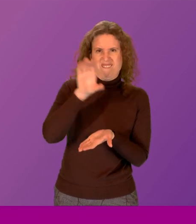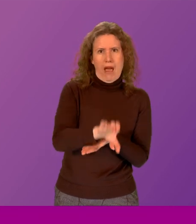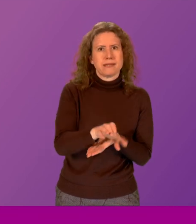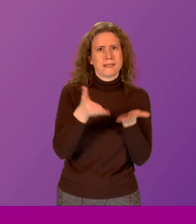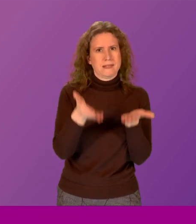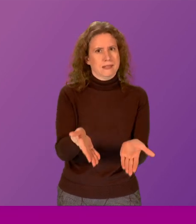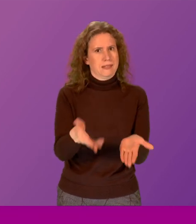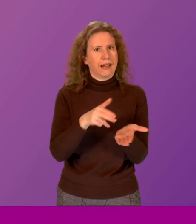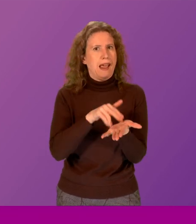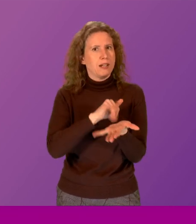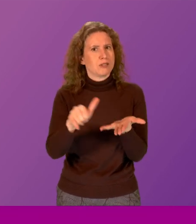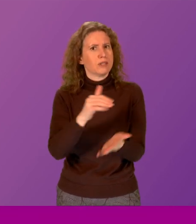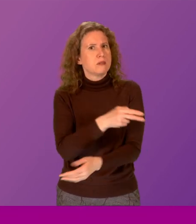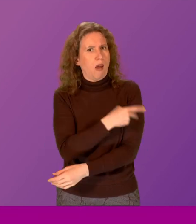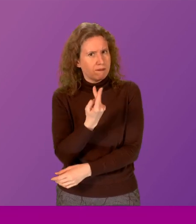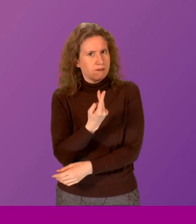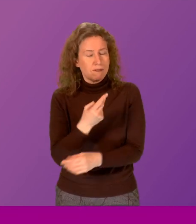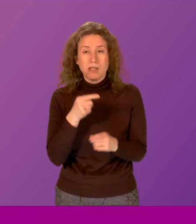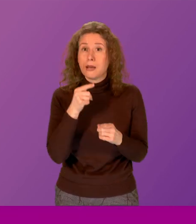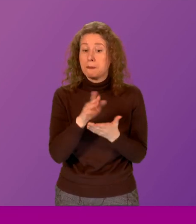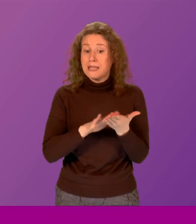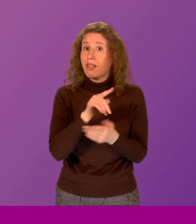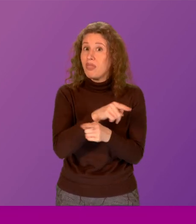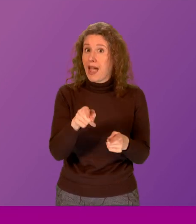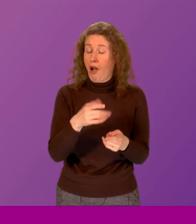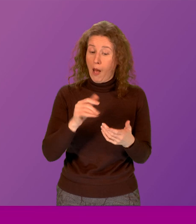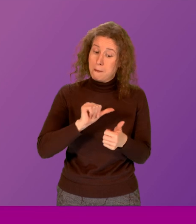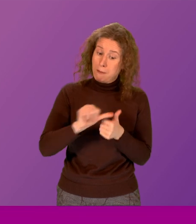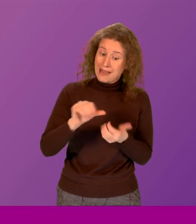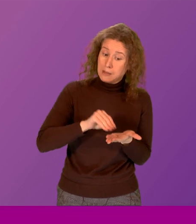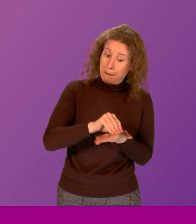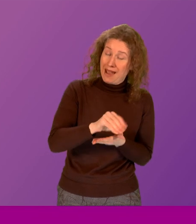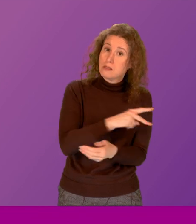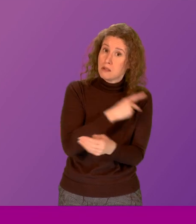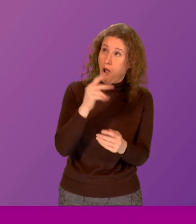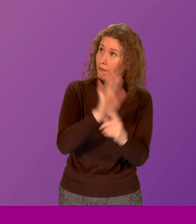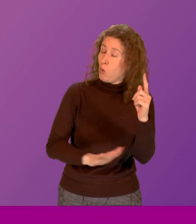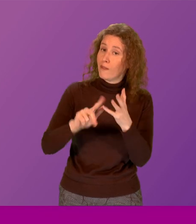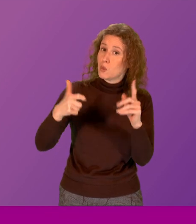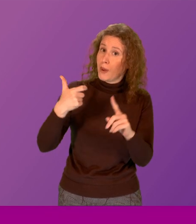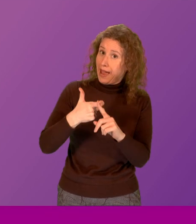NHS staff to the point where they are the best-paid staff anywhere in the UK— Let us hear the First Minister.